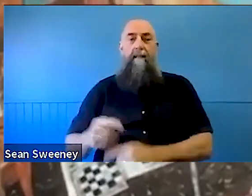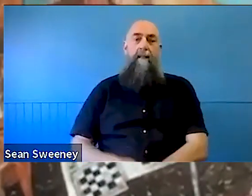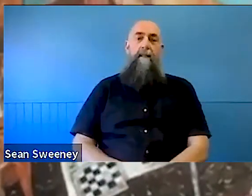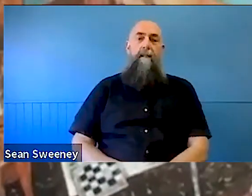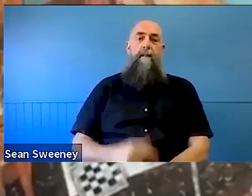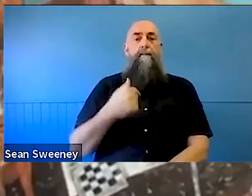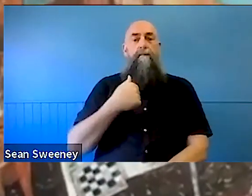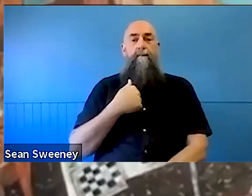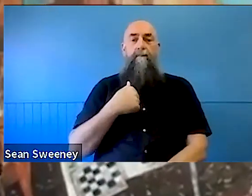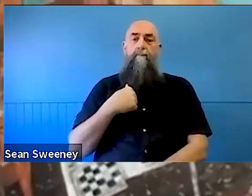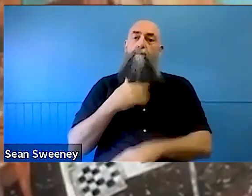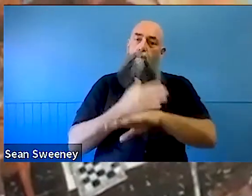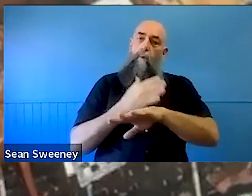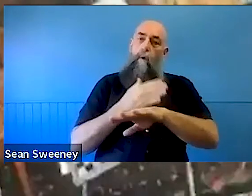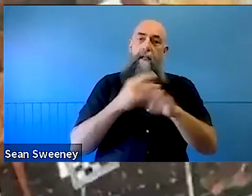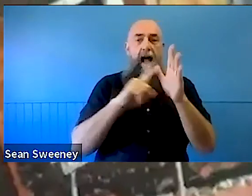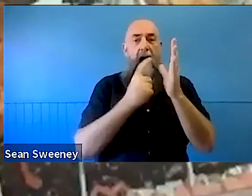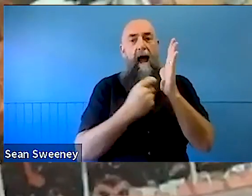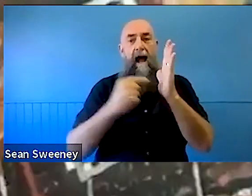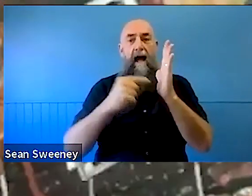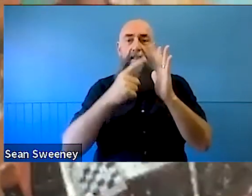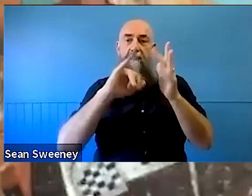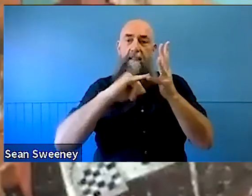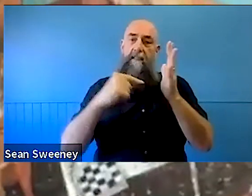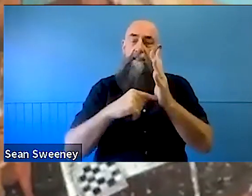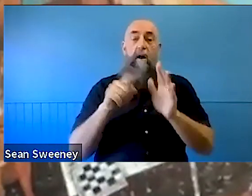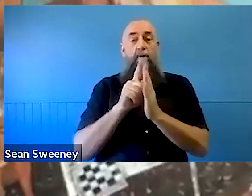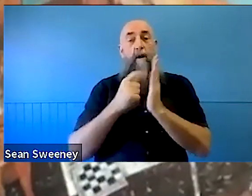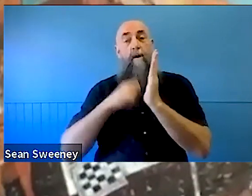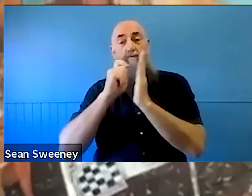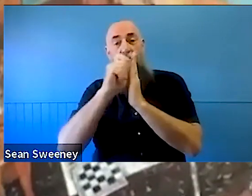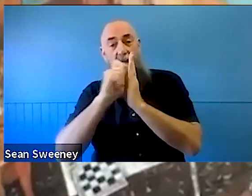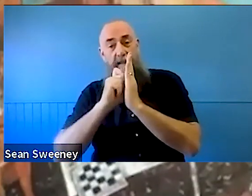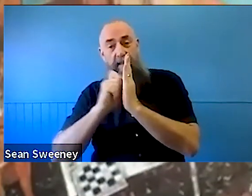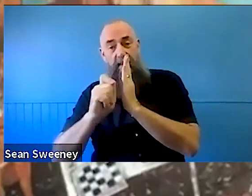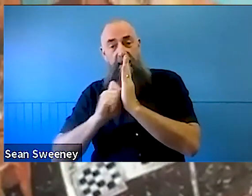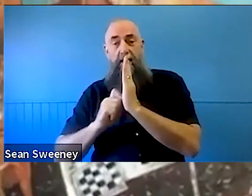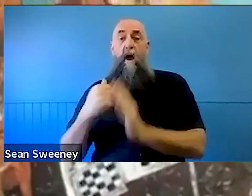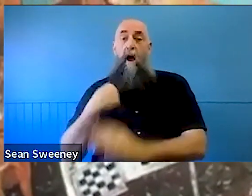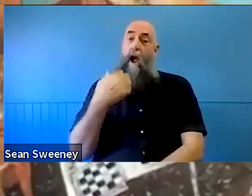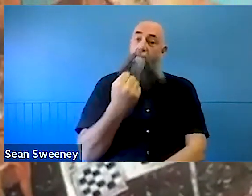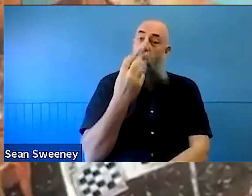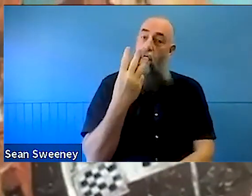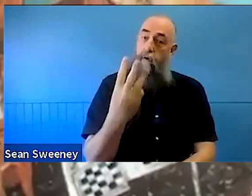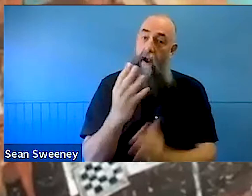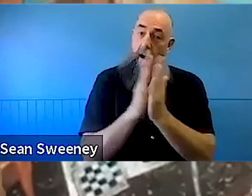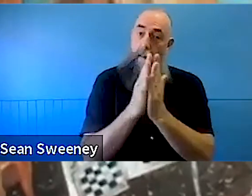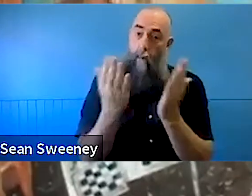I have three books out of poetry.